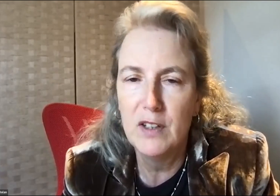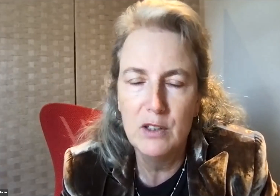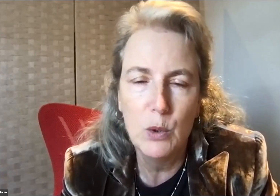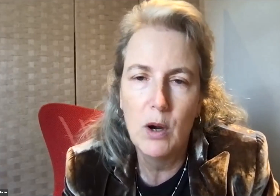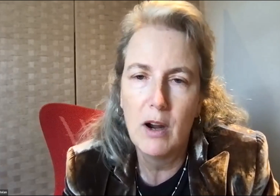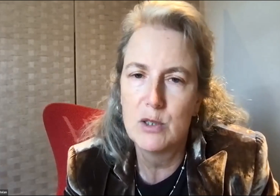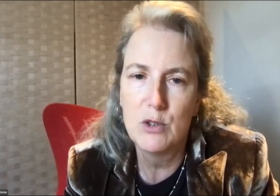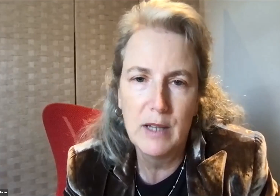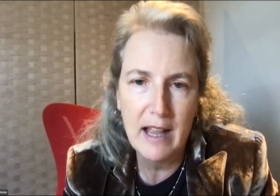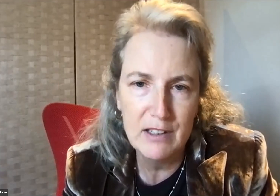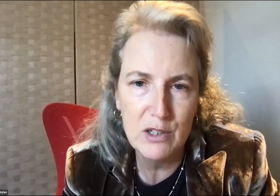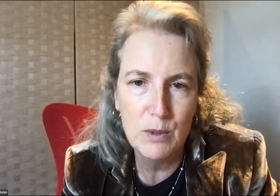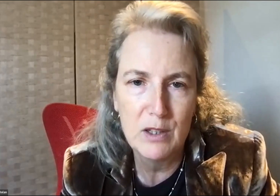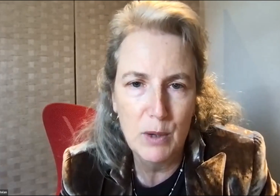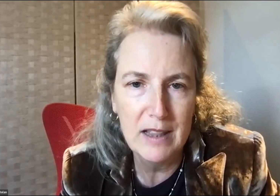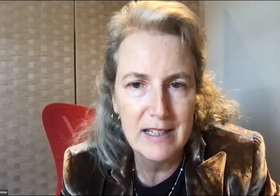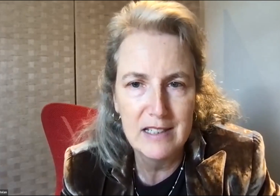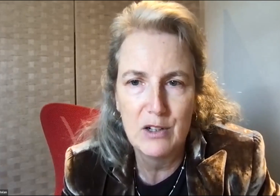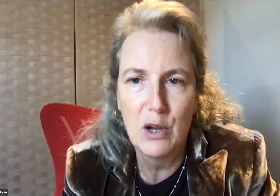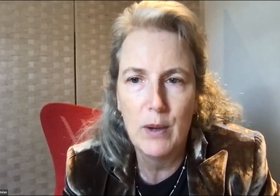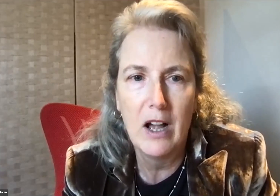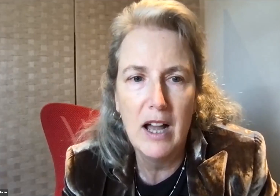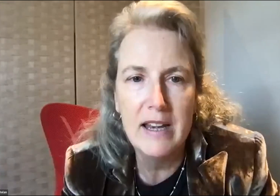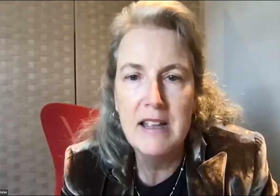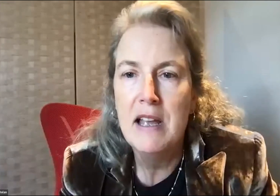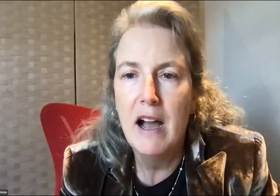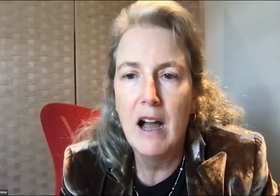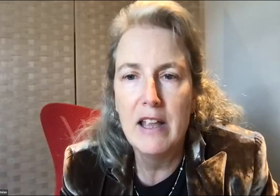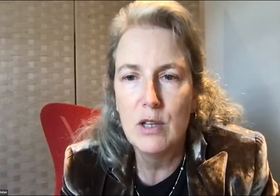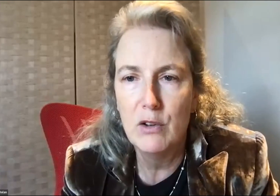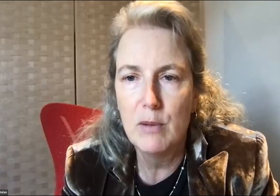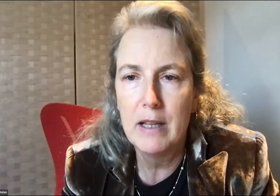We will absolutely fill your social calendar with the great things that are going on. and you can learn about them.